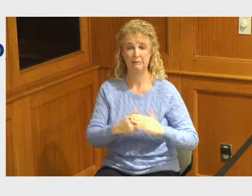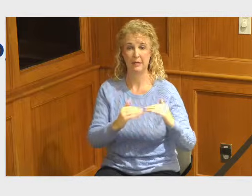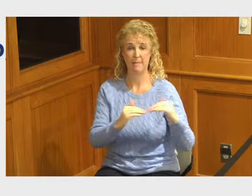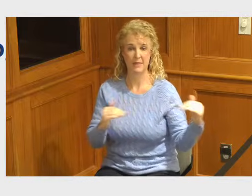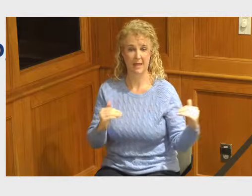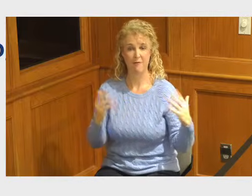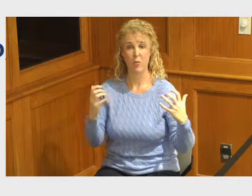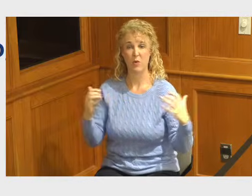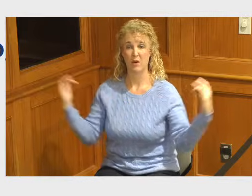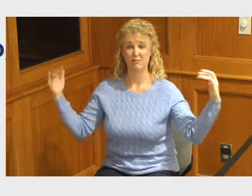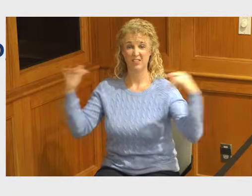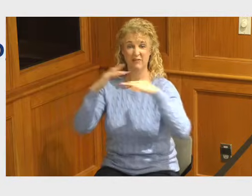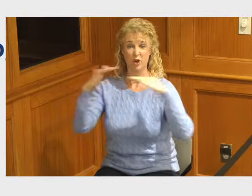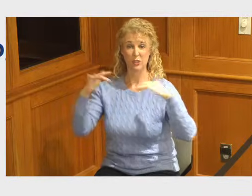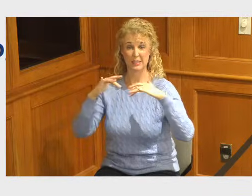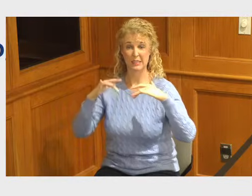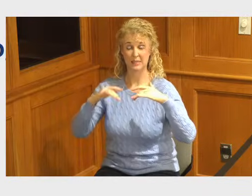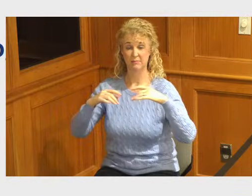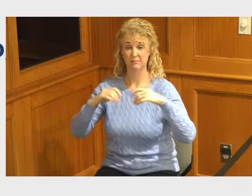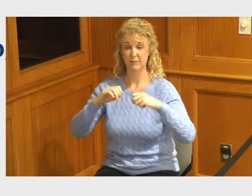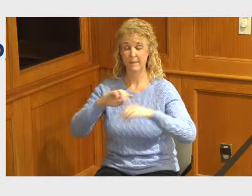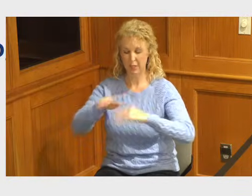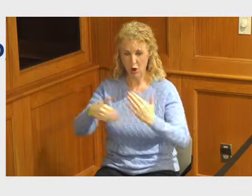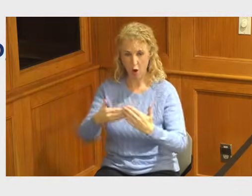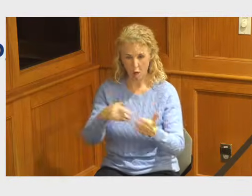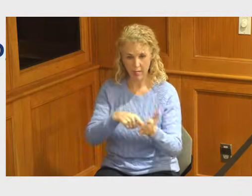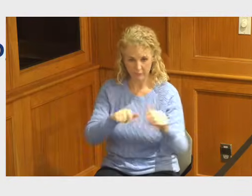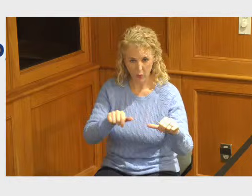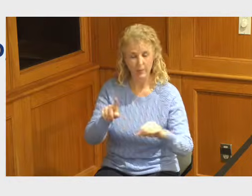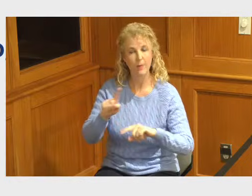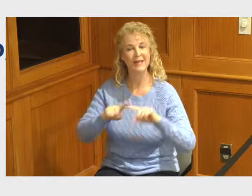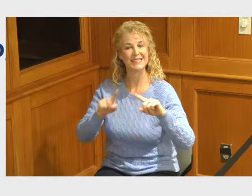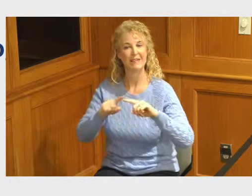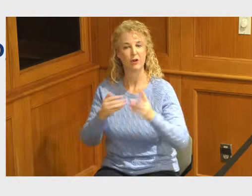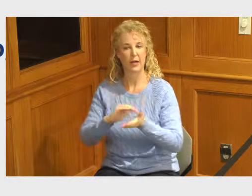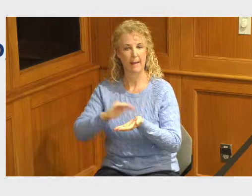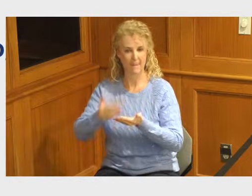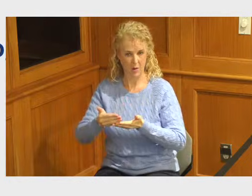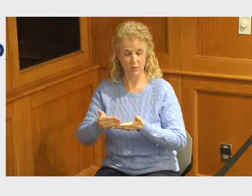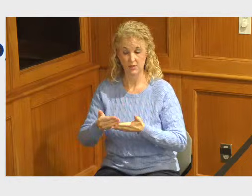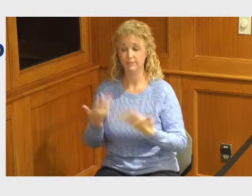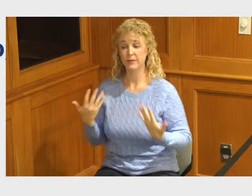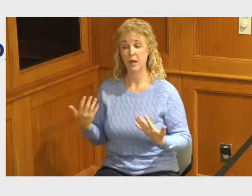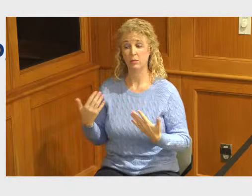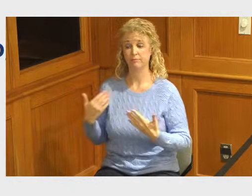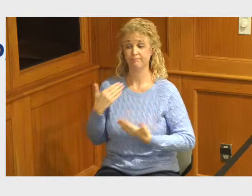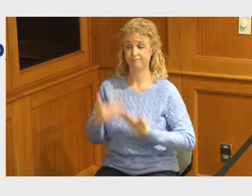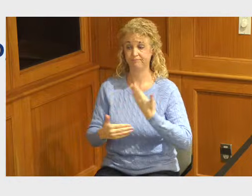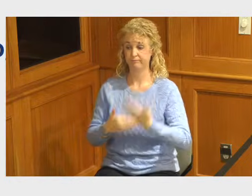income levels served all affordable but at a range. And then over time you all sort of made